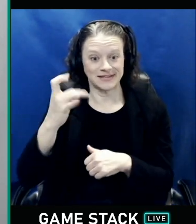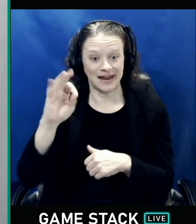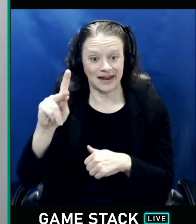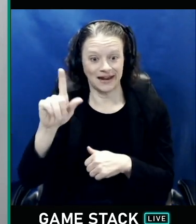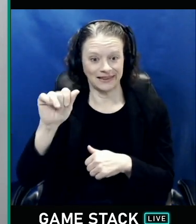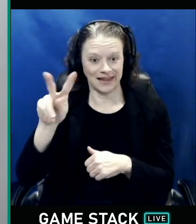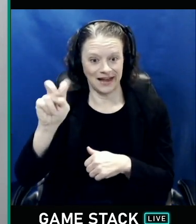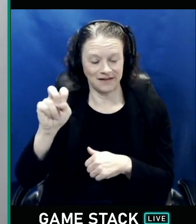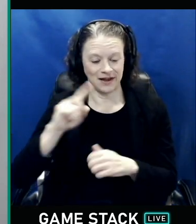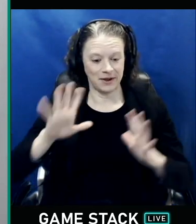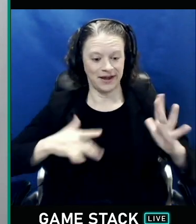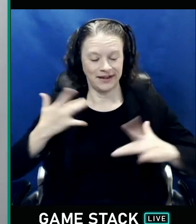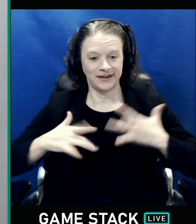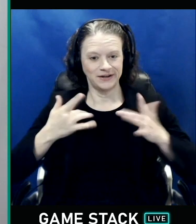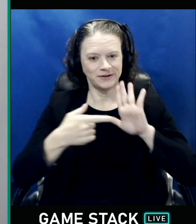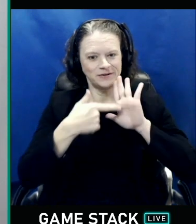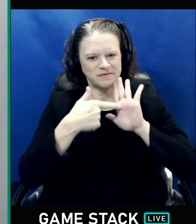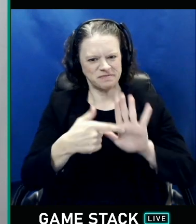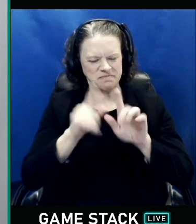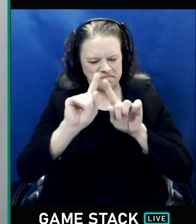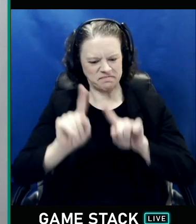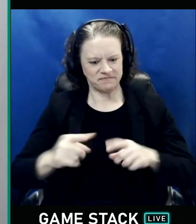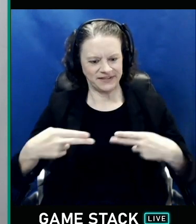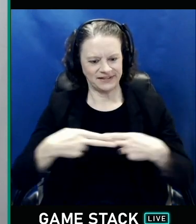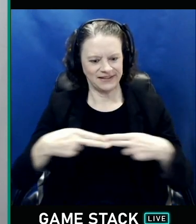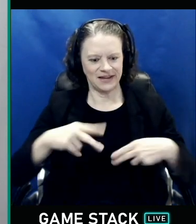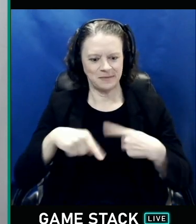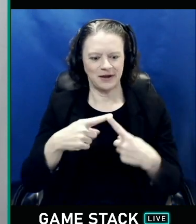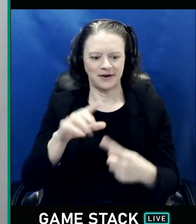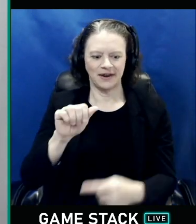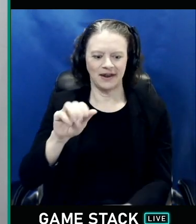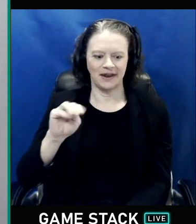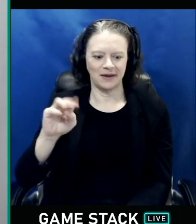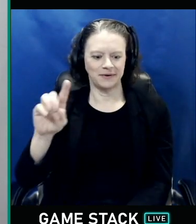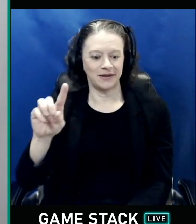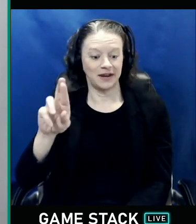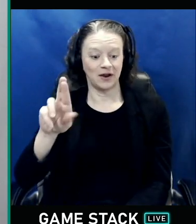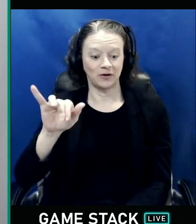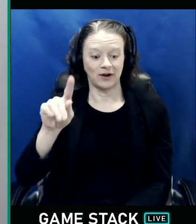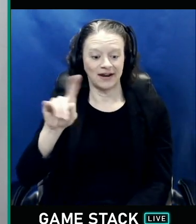AMD Ryzen Processor Software Optimization. Thanks to the talented Andrew Ferrier from the Microsoft Xbox